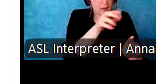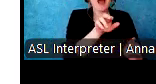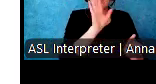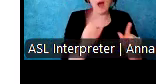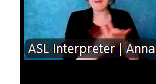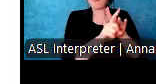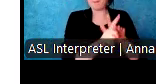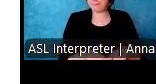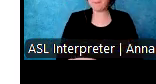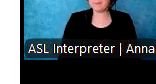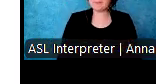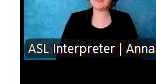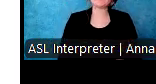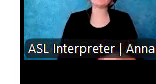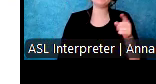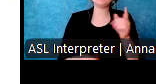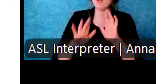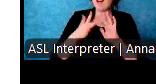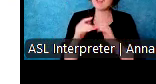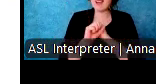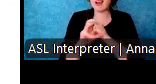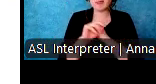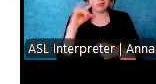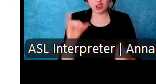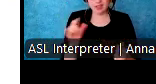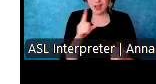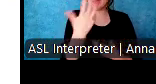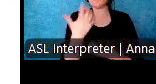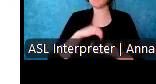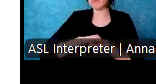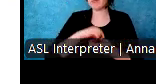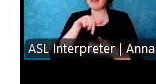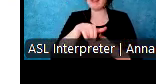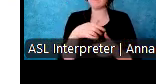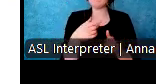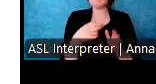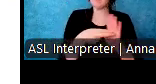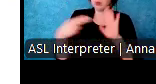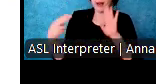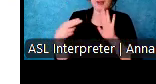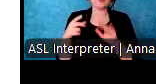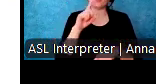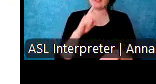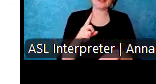The digital ads, what do they look like? It's part of the brand that we take across all of our media,